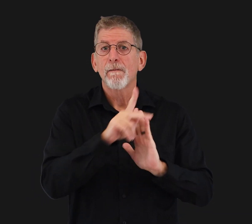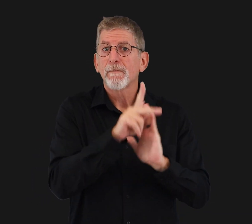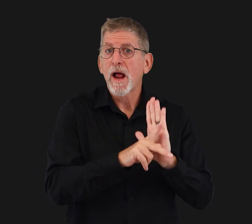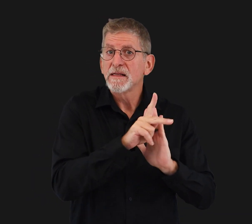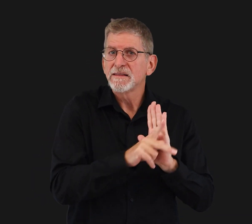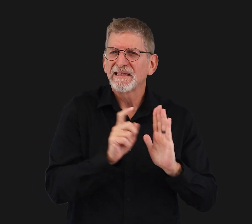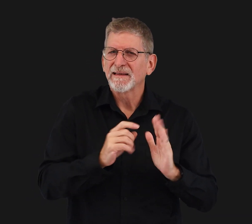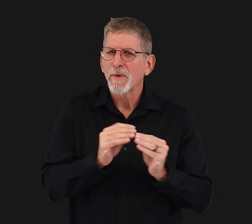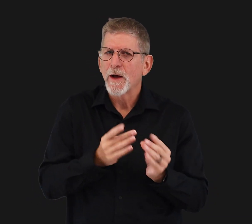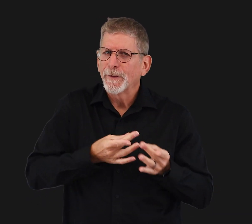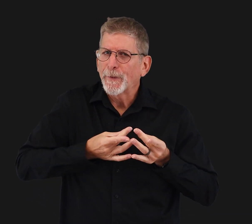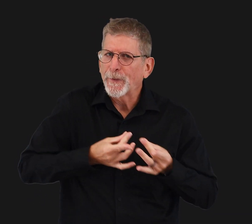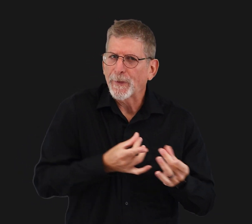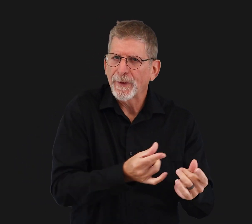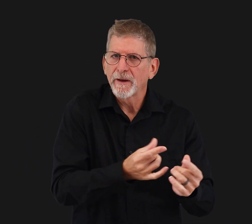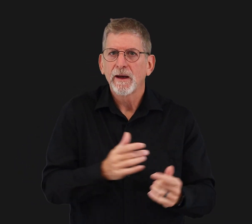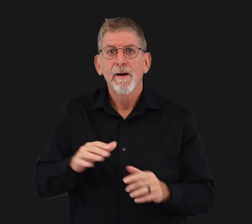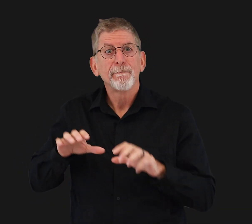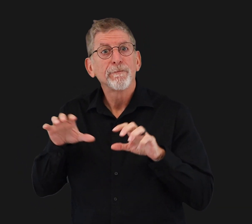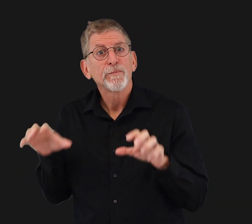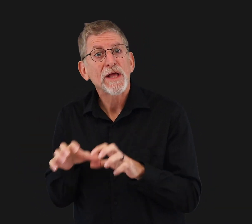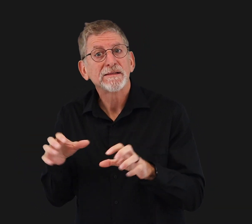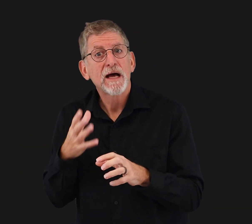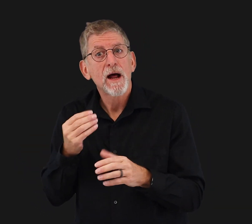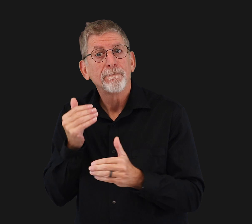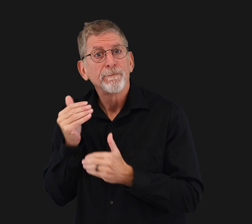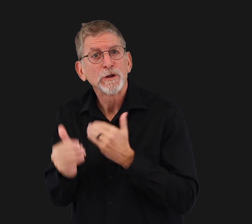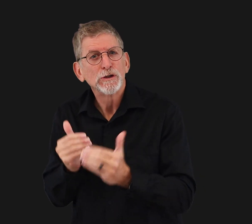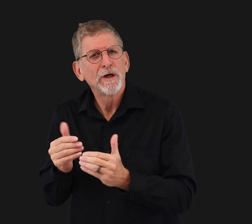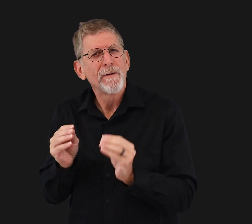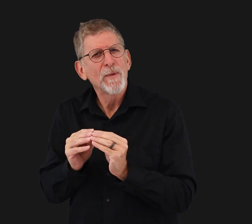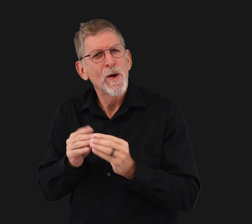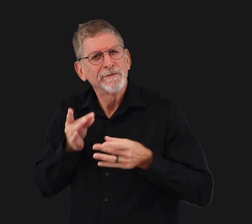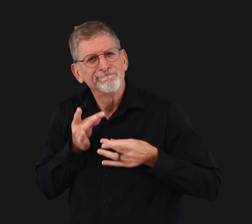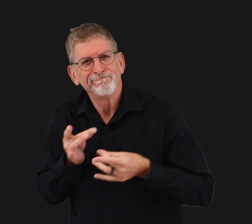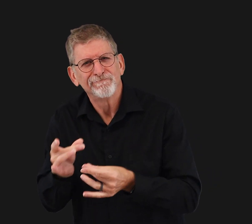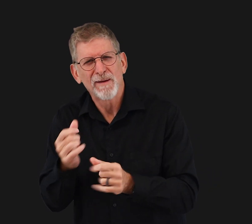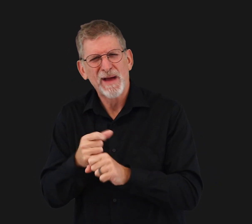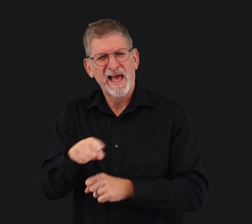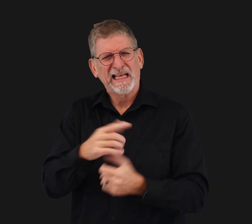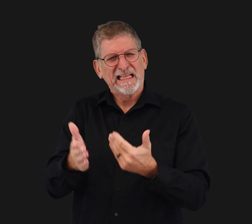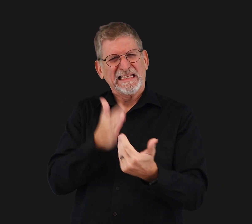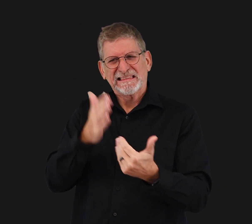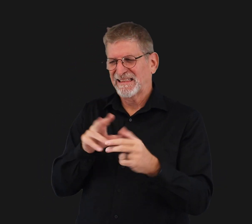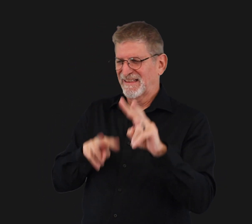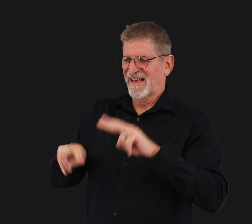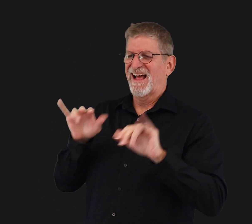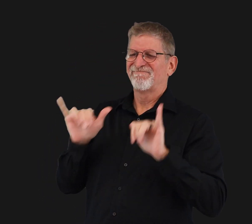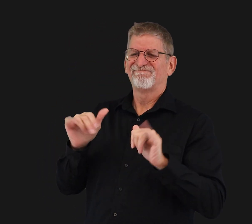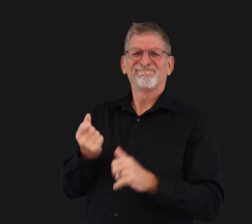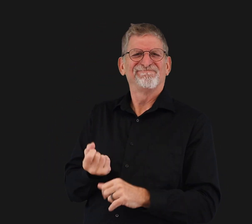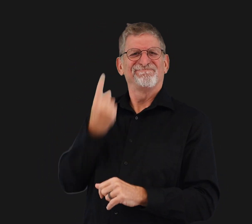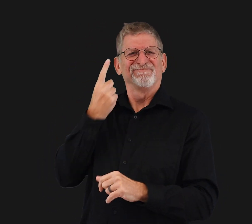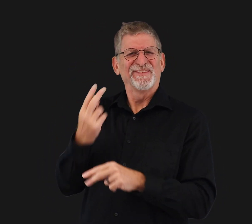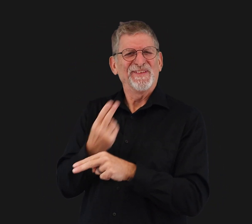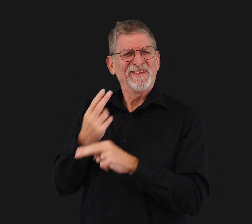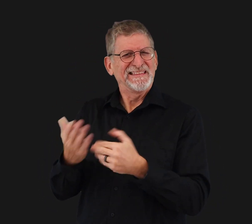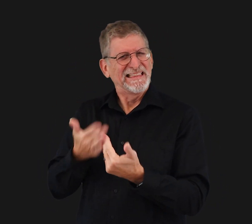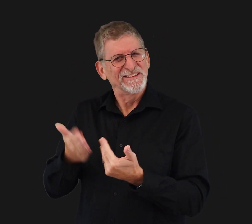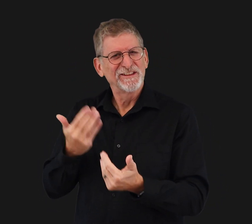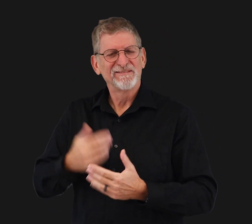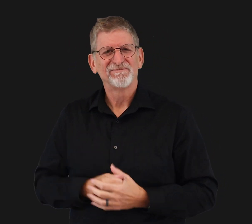• Streamlining our policies, practices and procedures to make them easy to understand and use